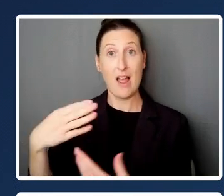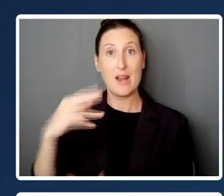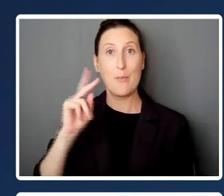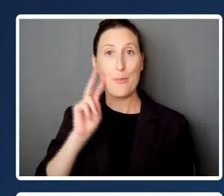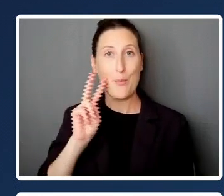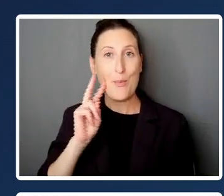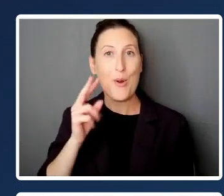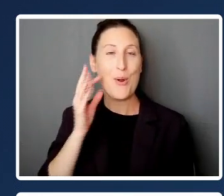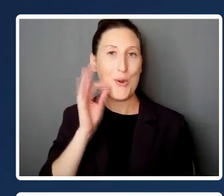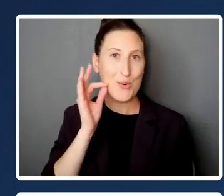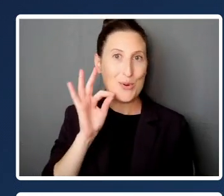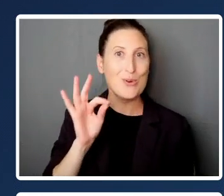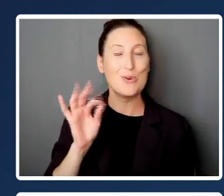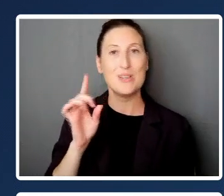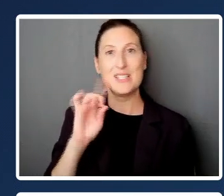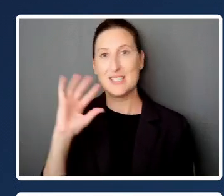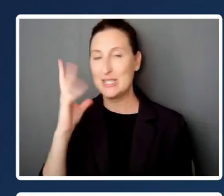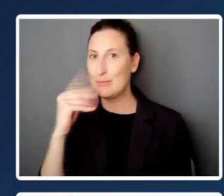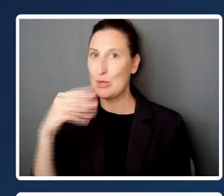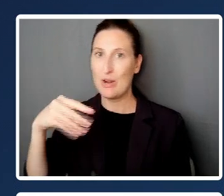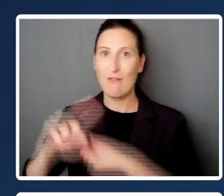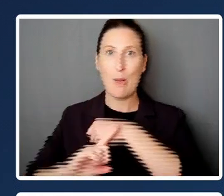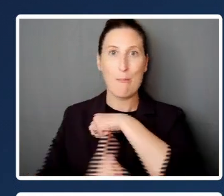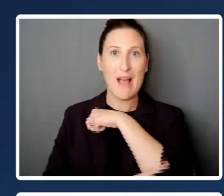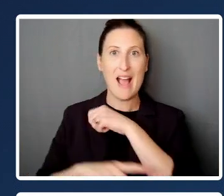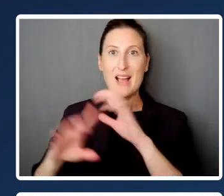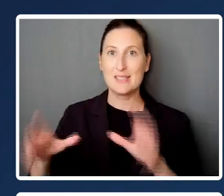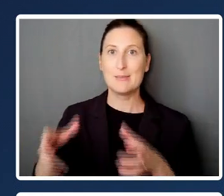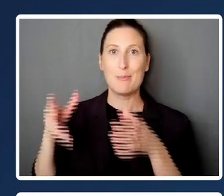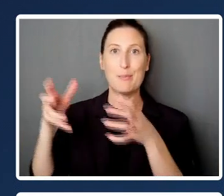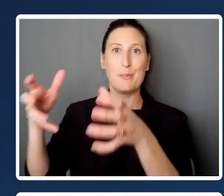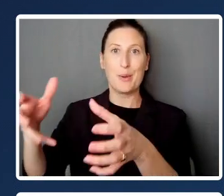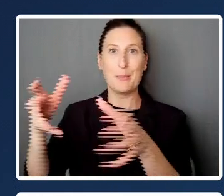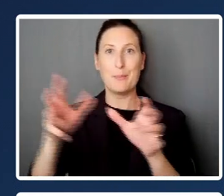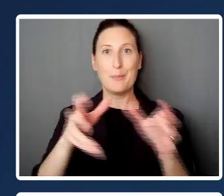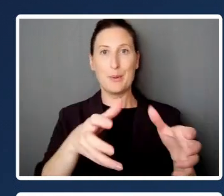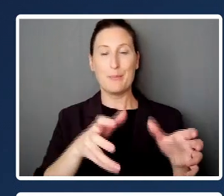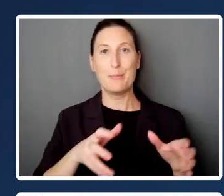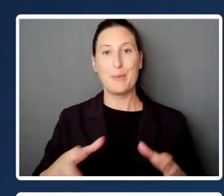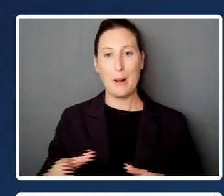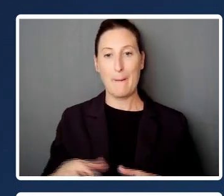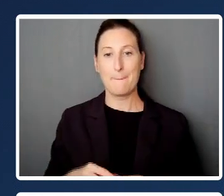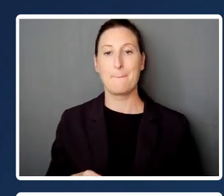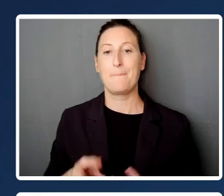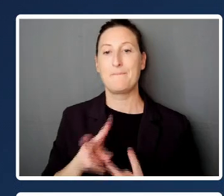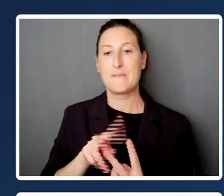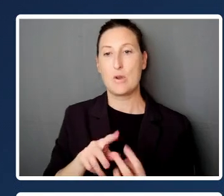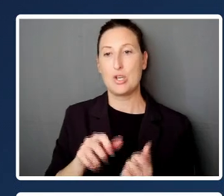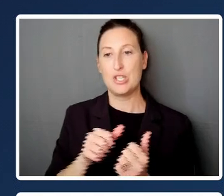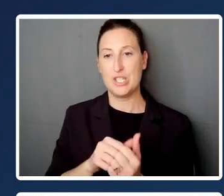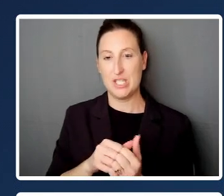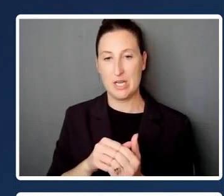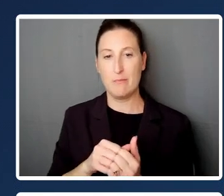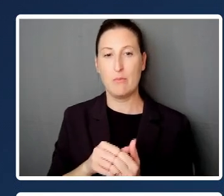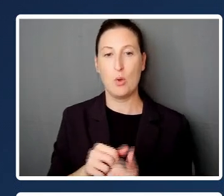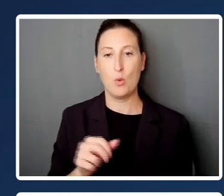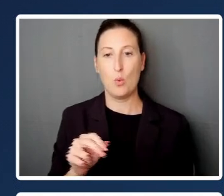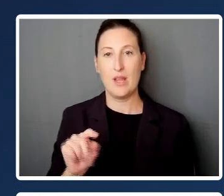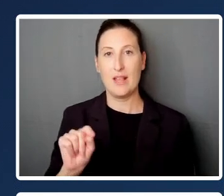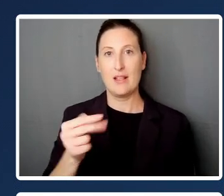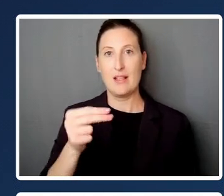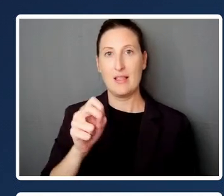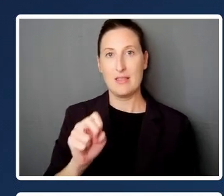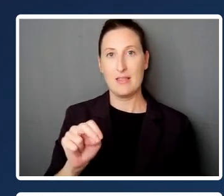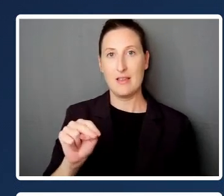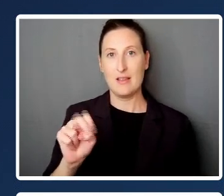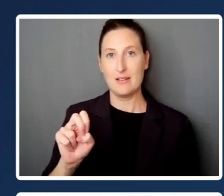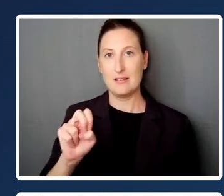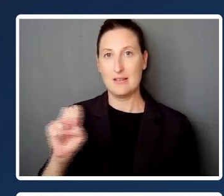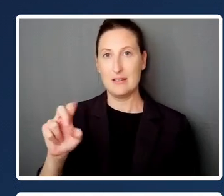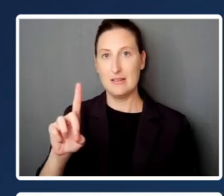in the community in partnership with the Lidl, a local grocery store that opened up in Skyland,